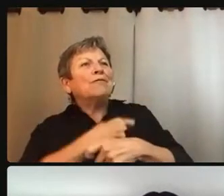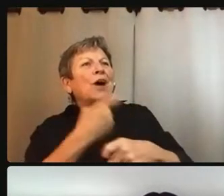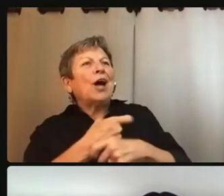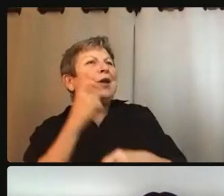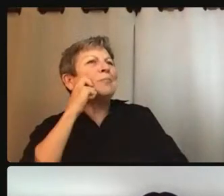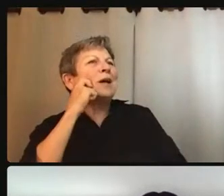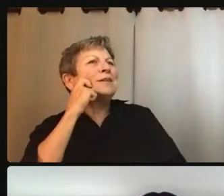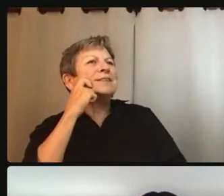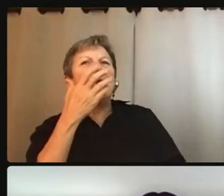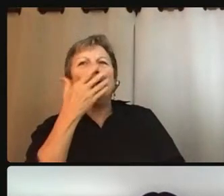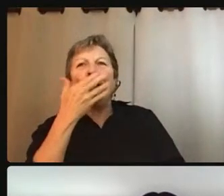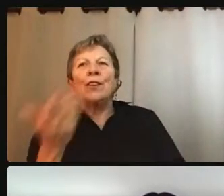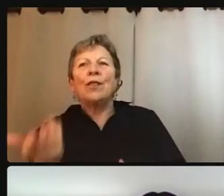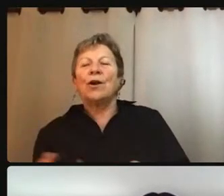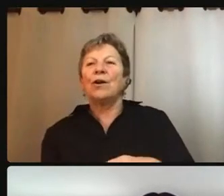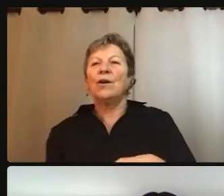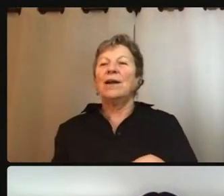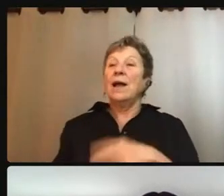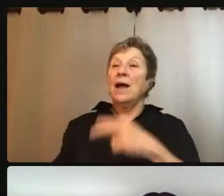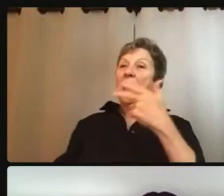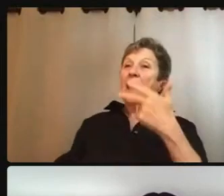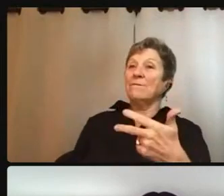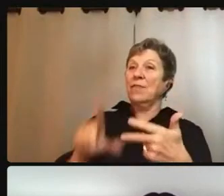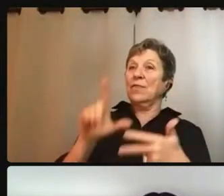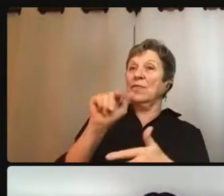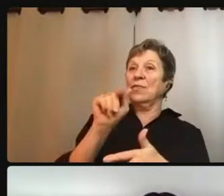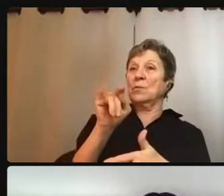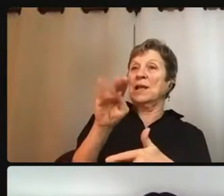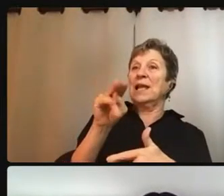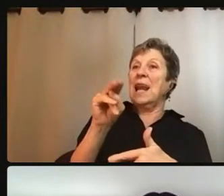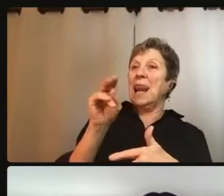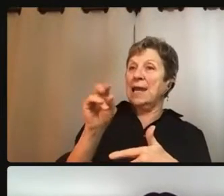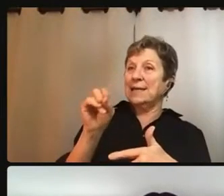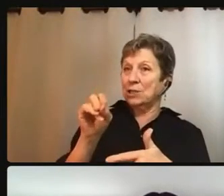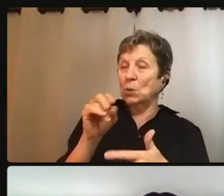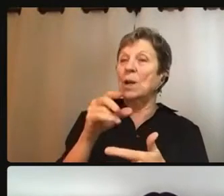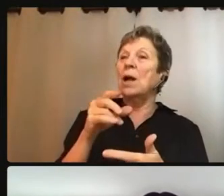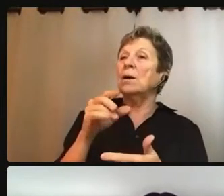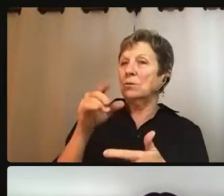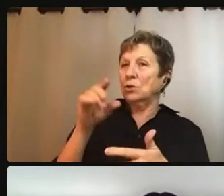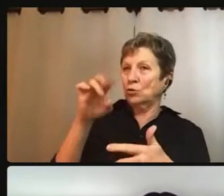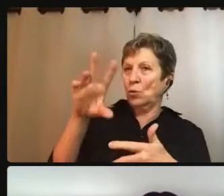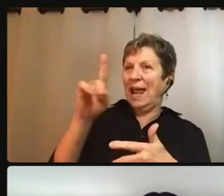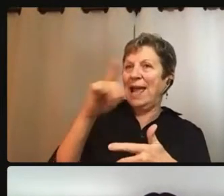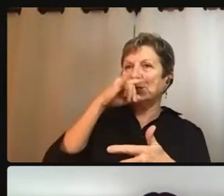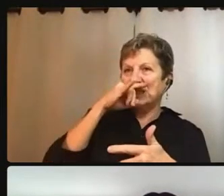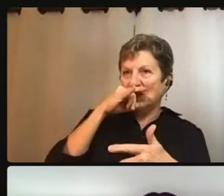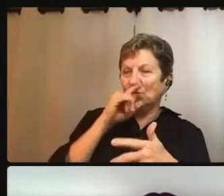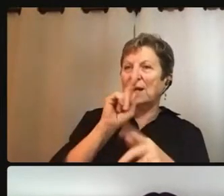THEY KEEP TRYING TO TOUCH MY HAIR. I KNOW THAT.